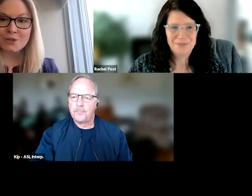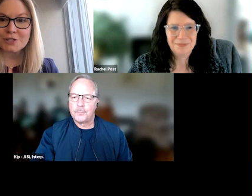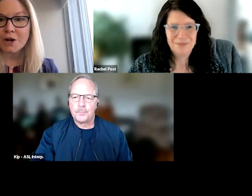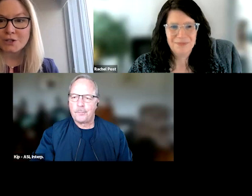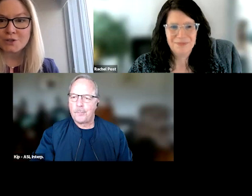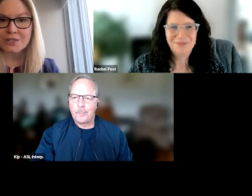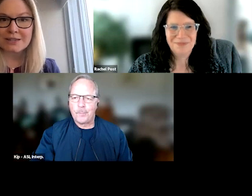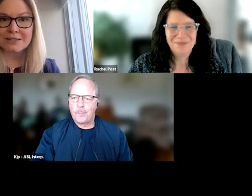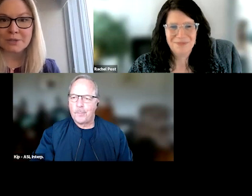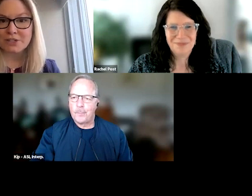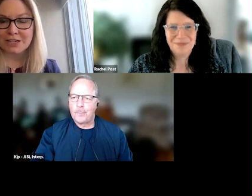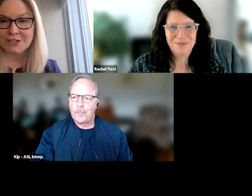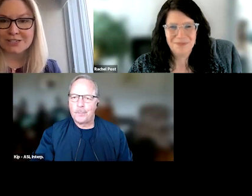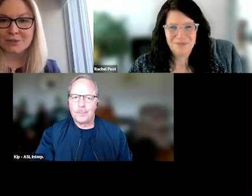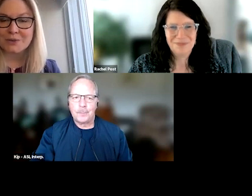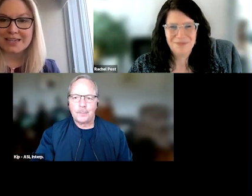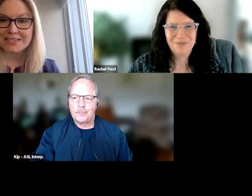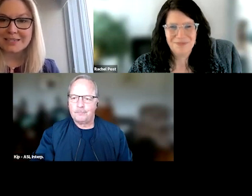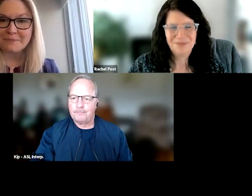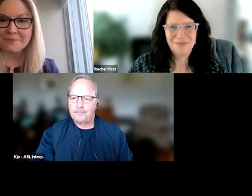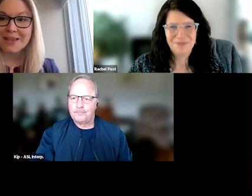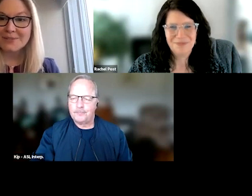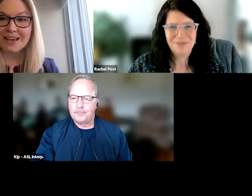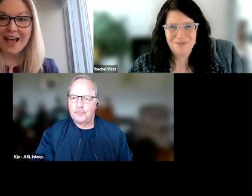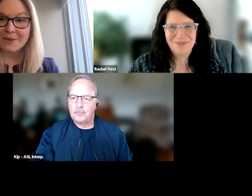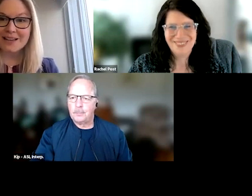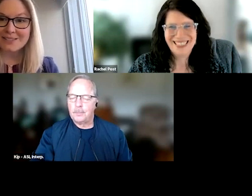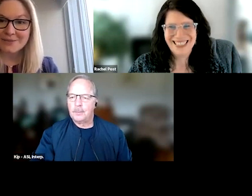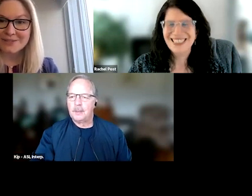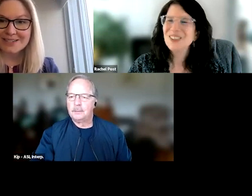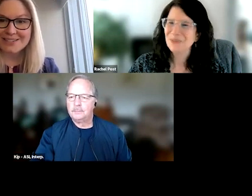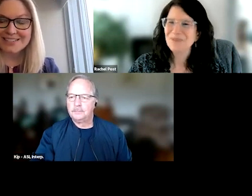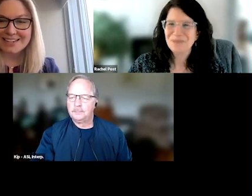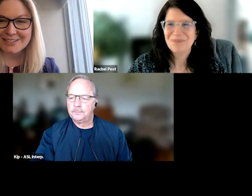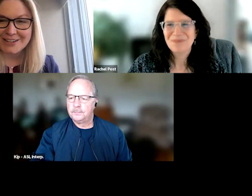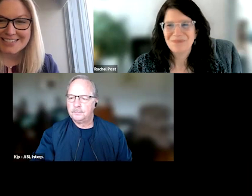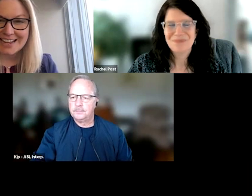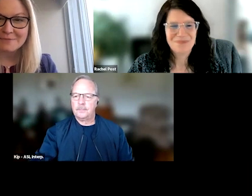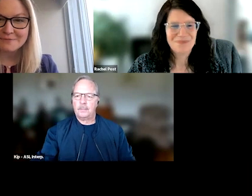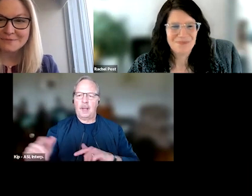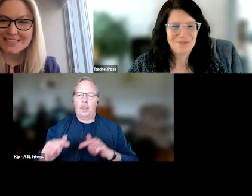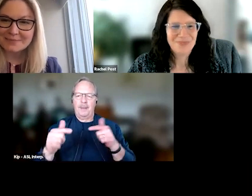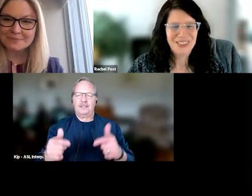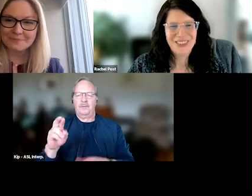So just our huge thanks and appreciation to that team. So I'll pass it over to Rachel to get us started today. Thanks.